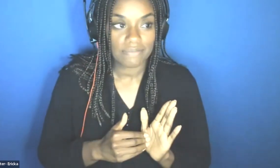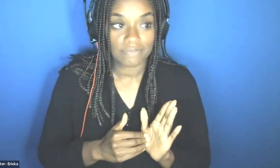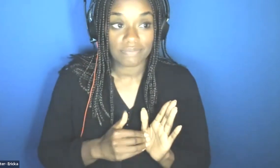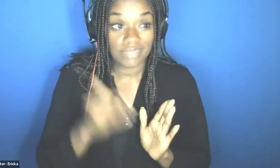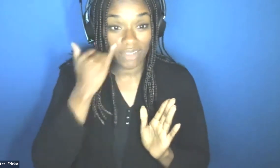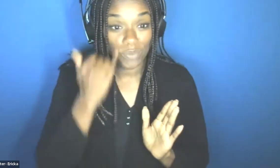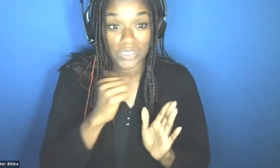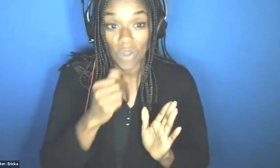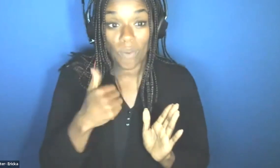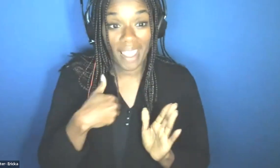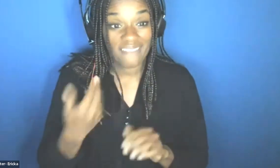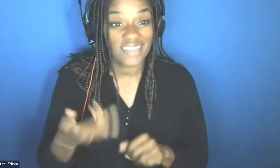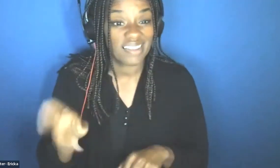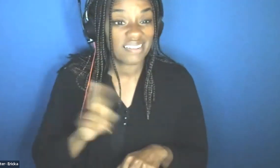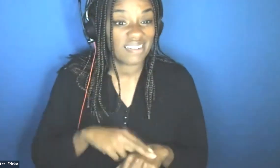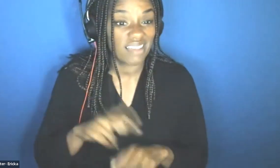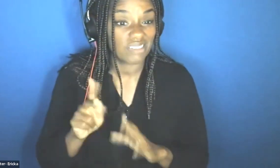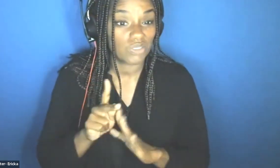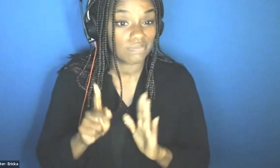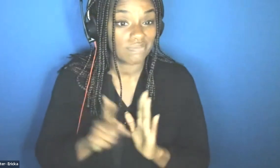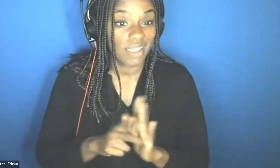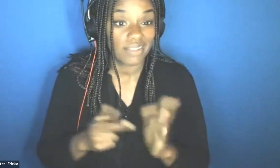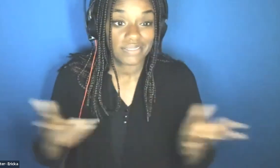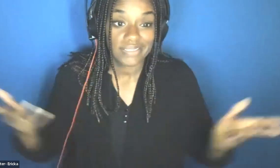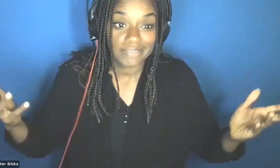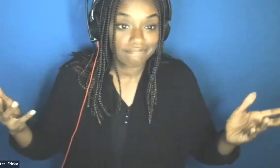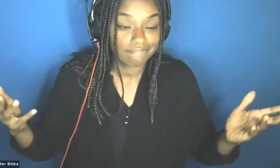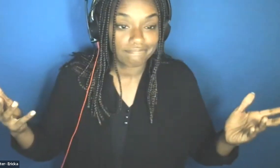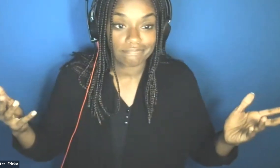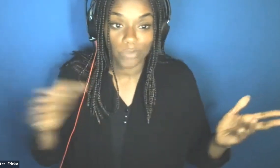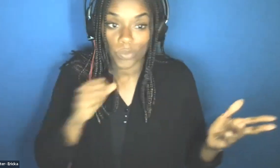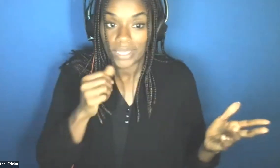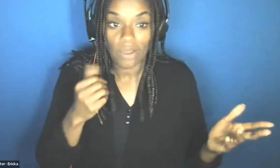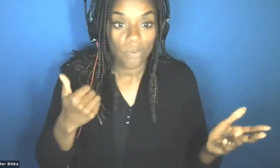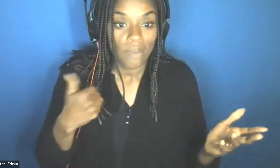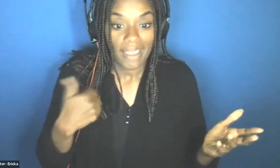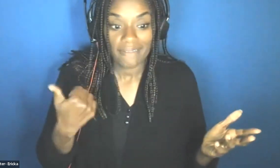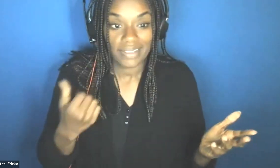So the same would be true, I believe, for someone, you know, with -- using medical marijuana that you would then need to look at accommodations for that individual.